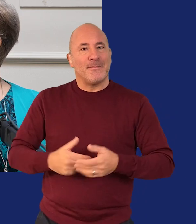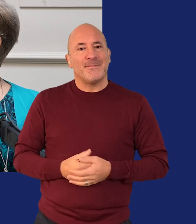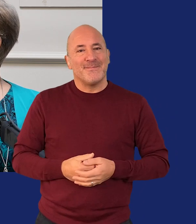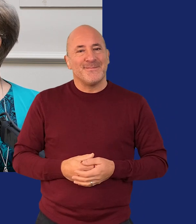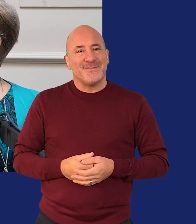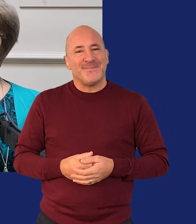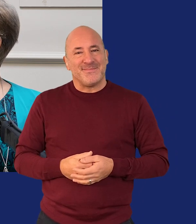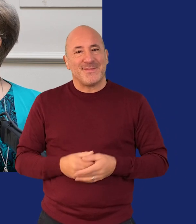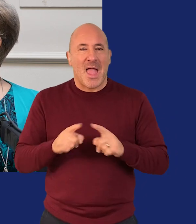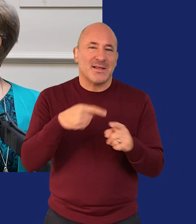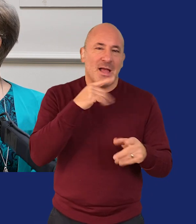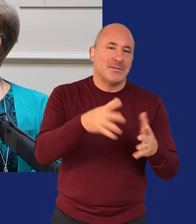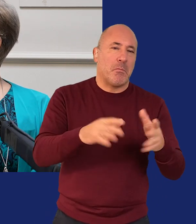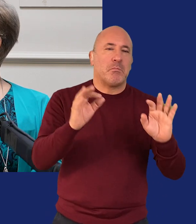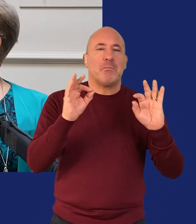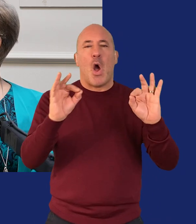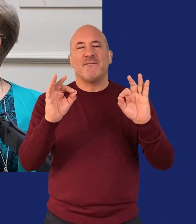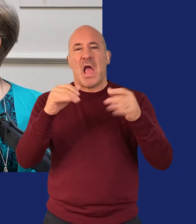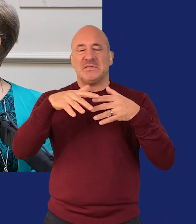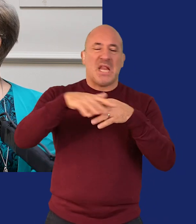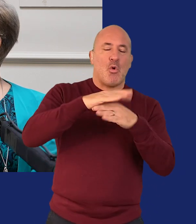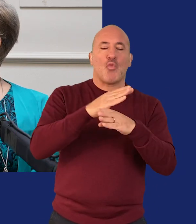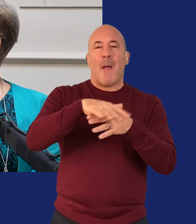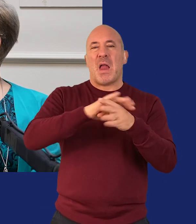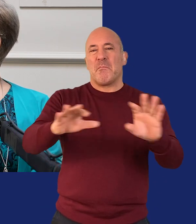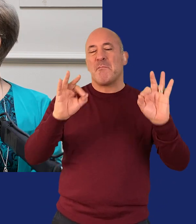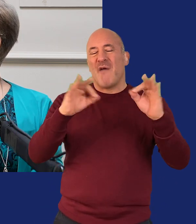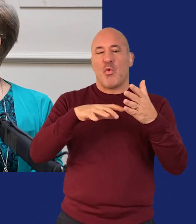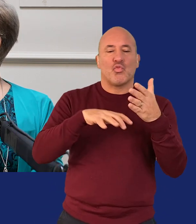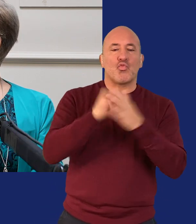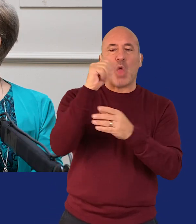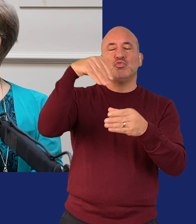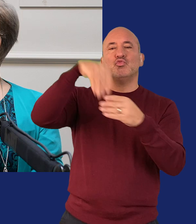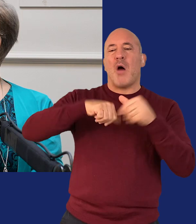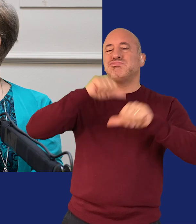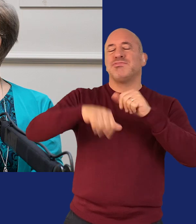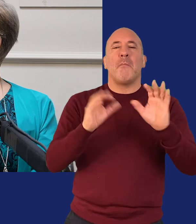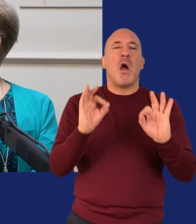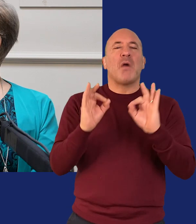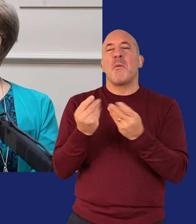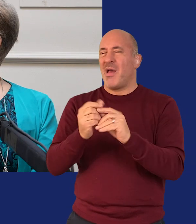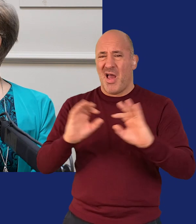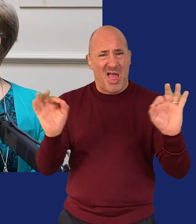So, um, I think, you know, like I said, there's, there's no perfect, uh, culture